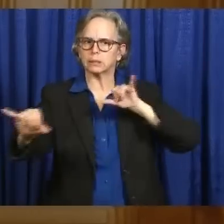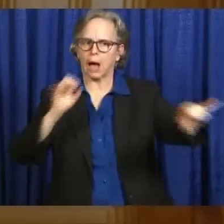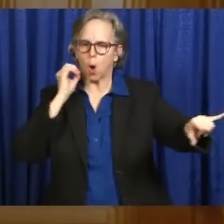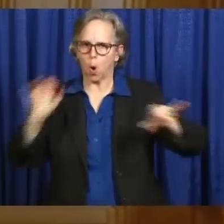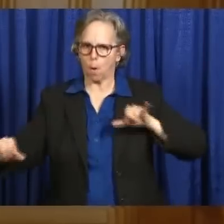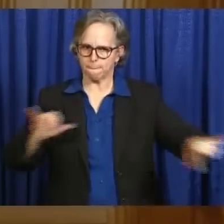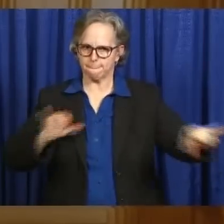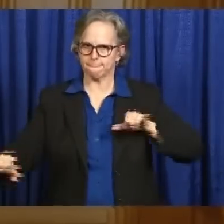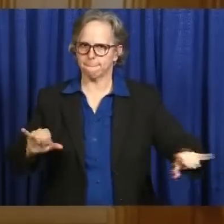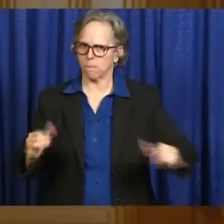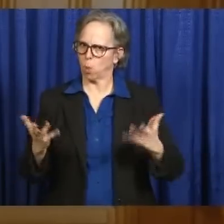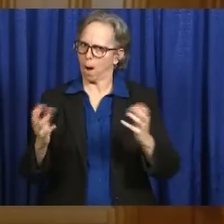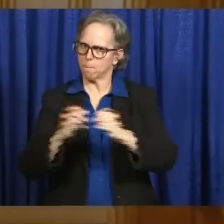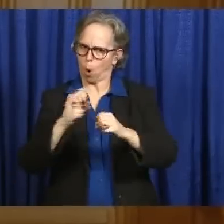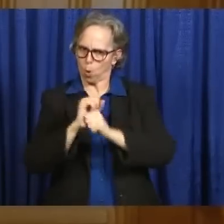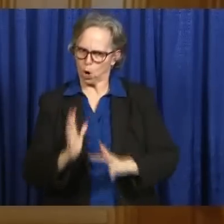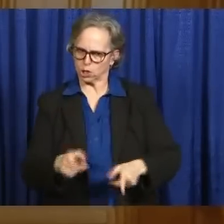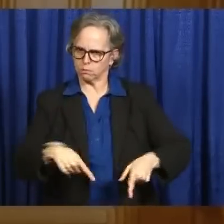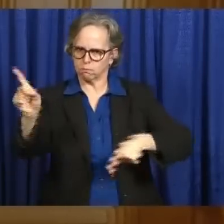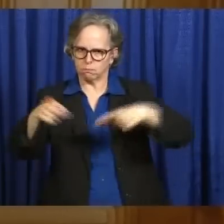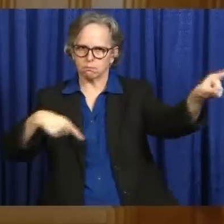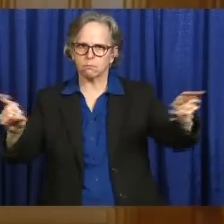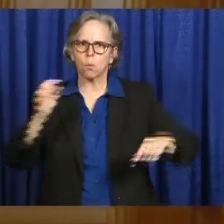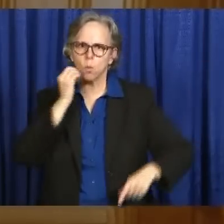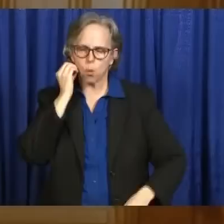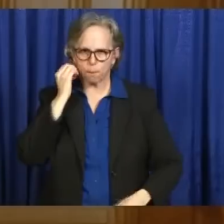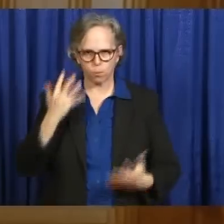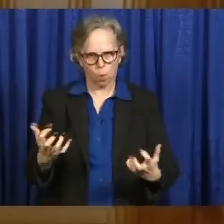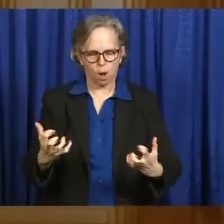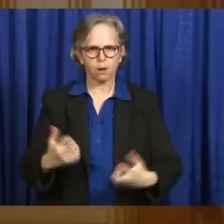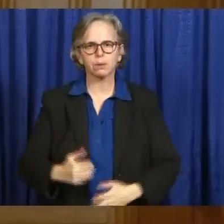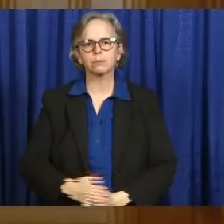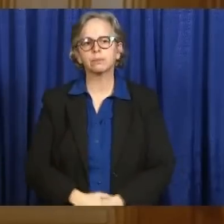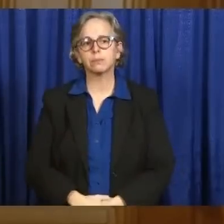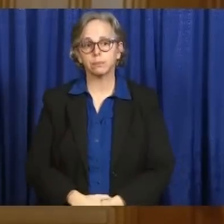ADDITIONAL WORK OR WORKERS THAT WILL BE ABLE TO DO THIS FROM A DISTANCE. I HAVE CHARGED THEM WITH COMING